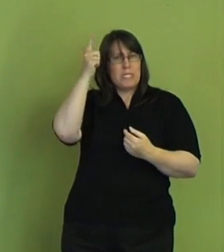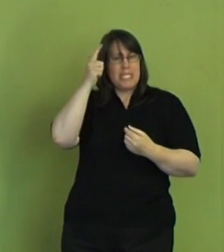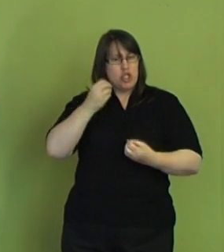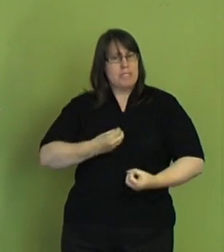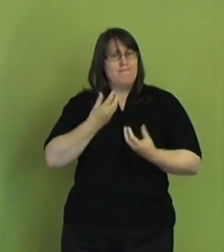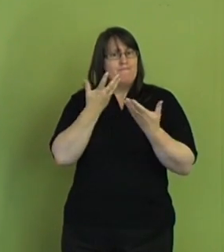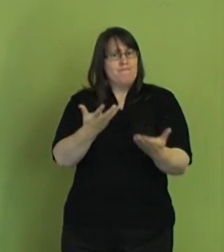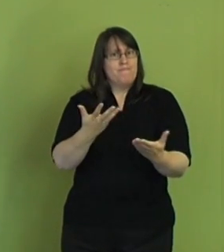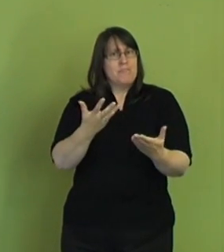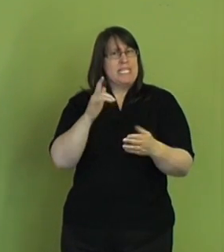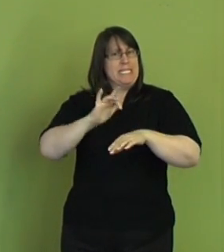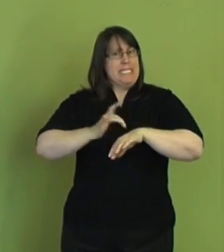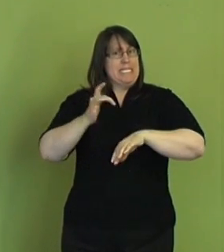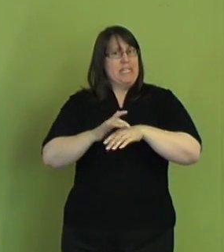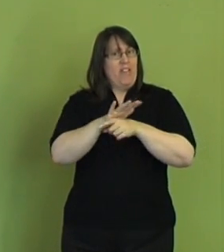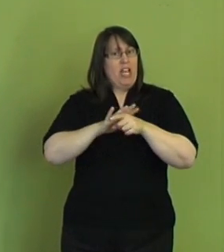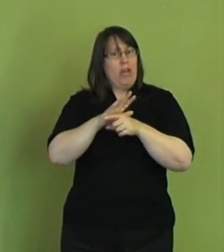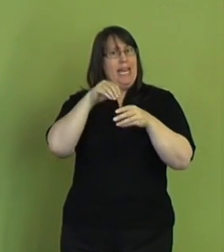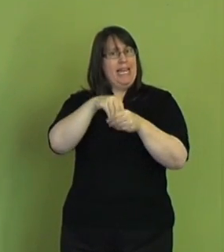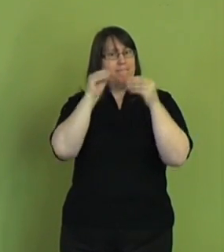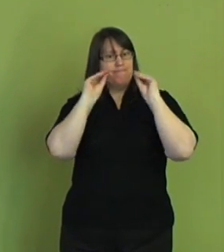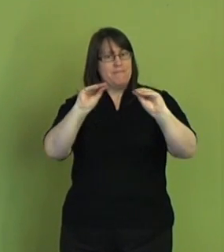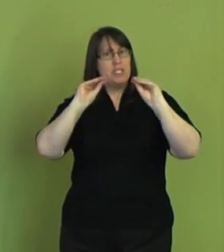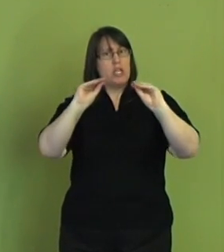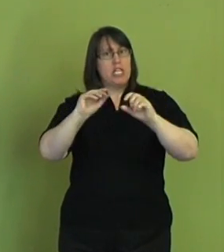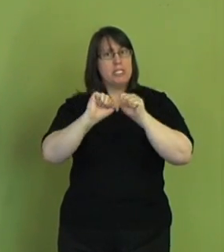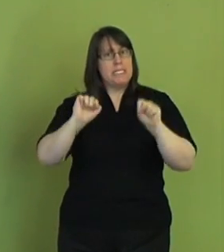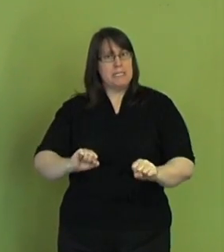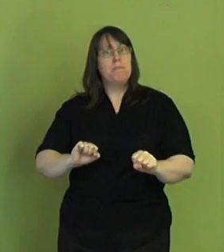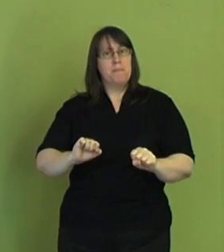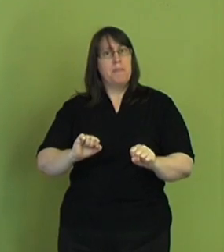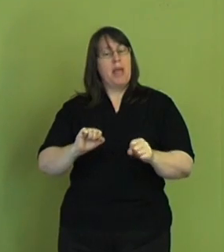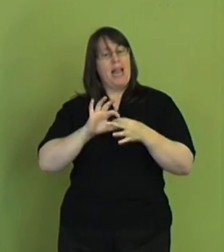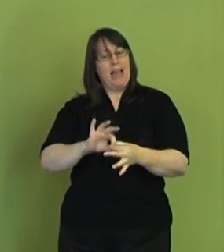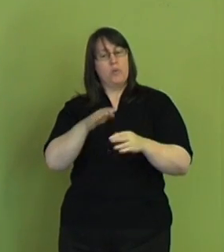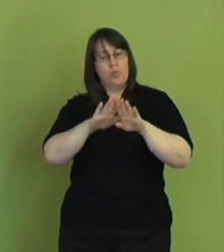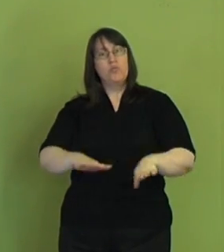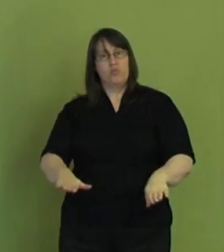with into a teaching and learning context for children.